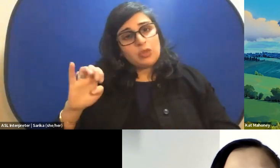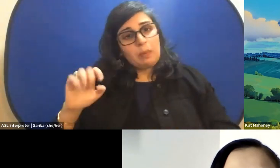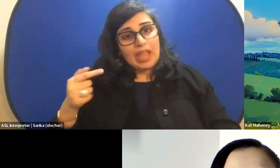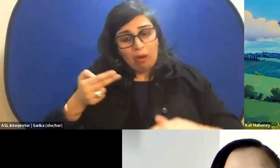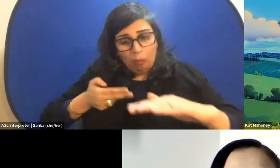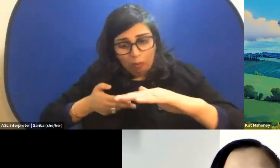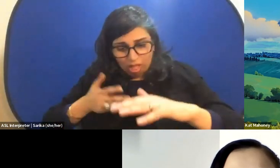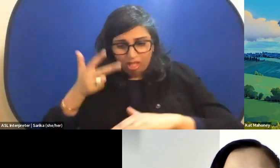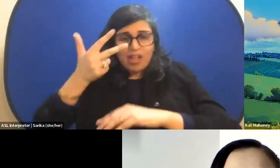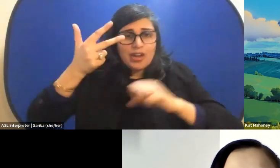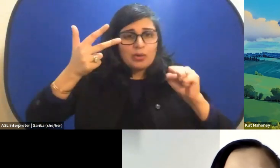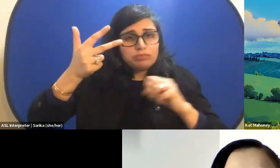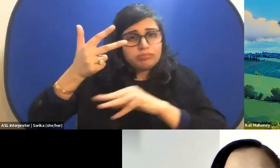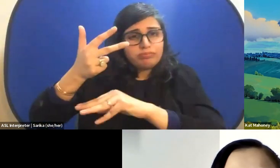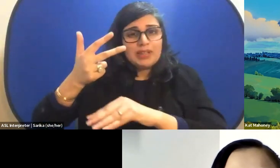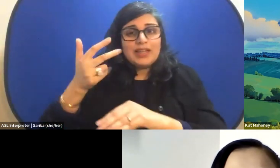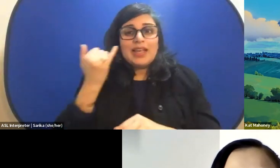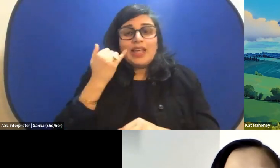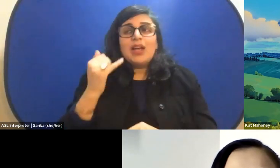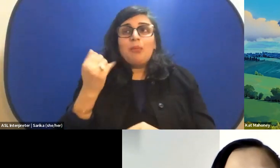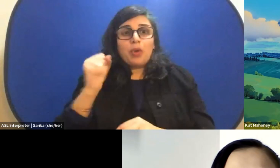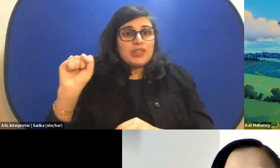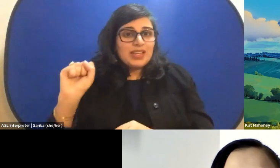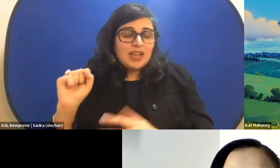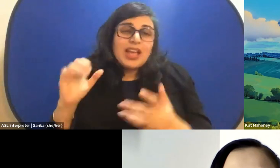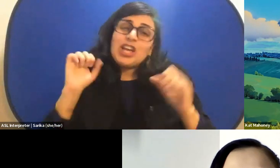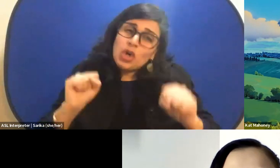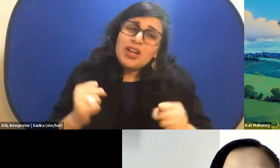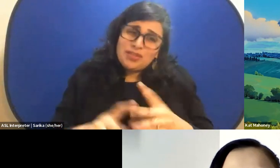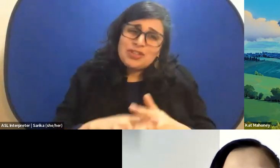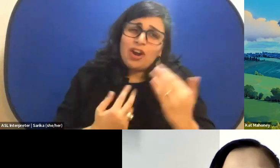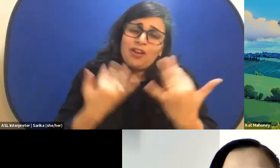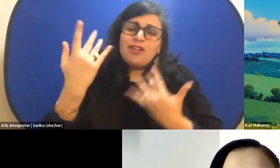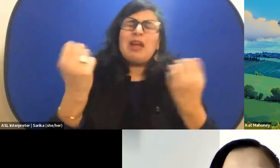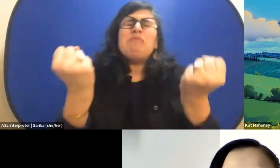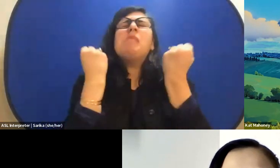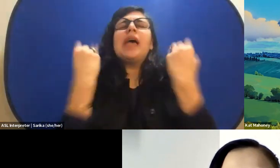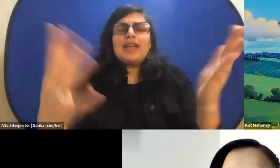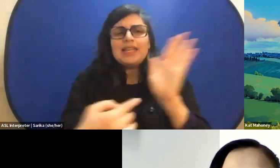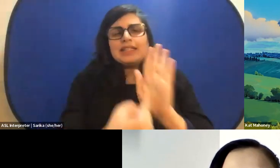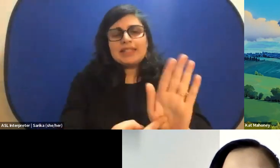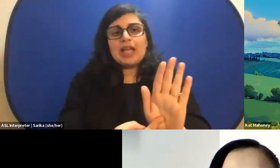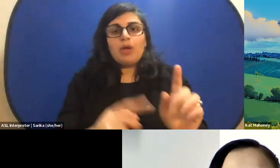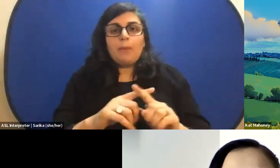windows. I saw a flash bang roll under a car and could have started a fire if not for